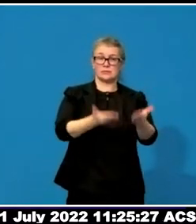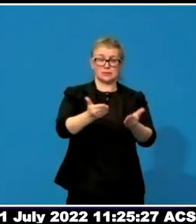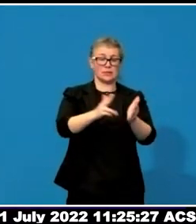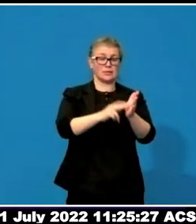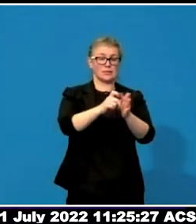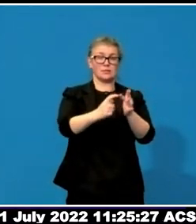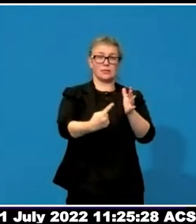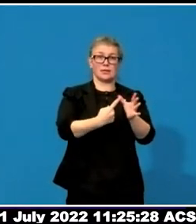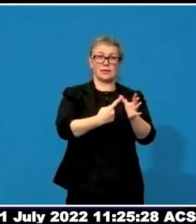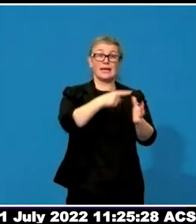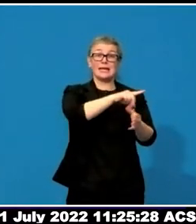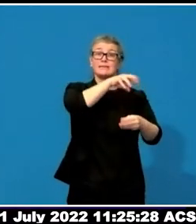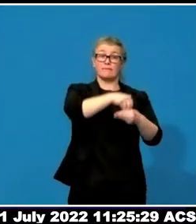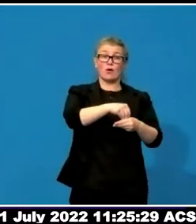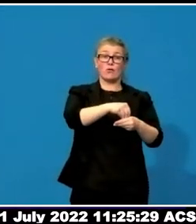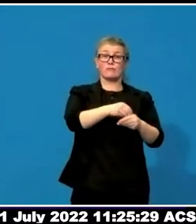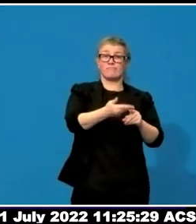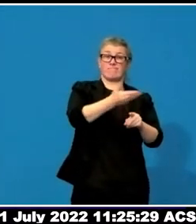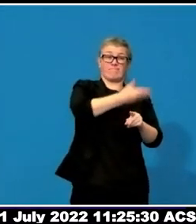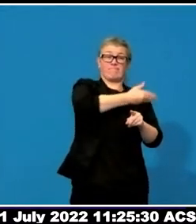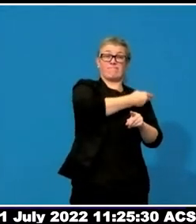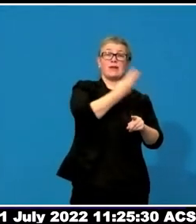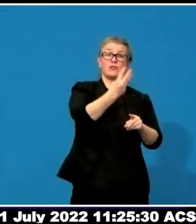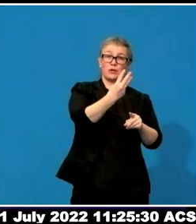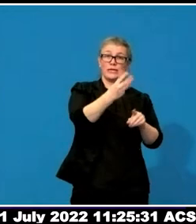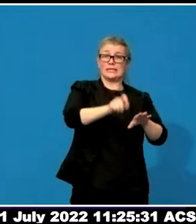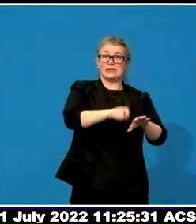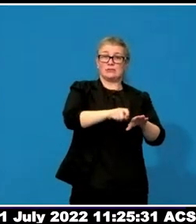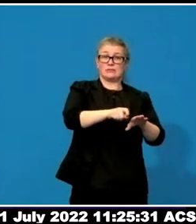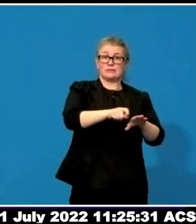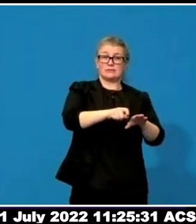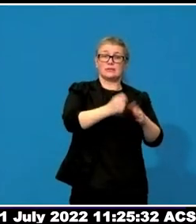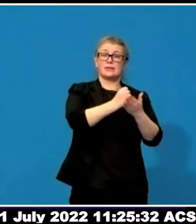hearings, namely, Public hearing 13, Preventing and Responding to Violence, Abuse,